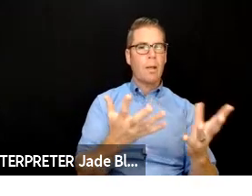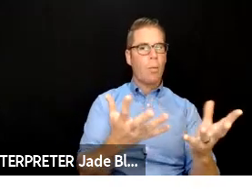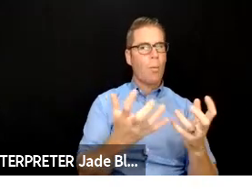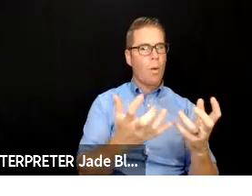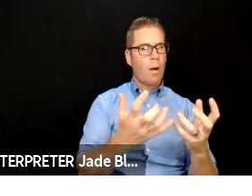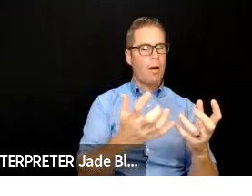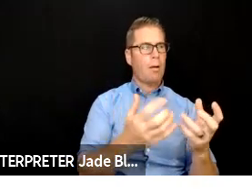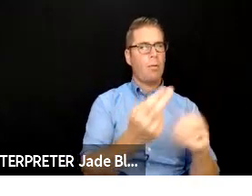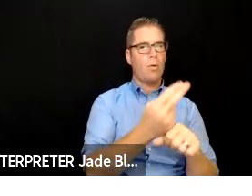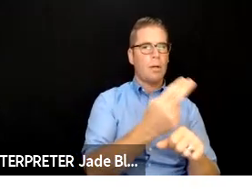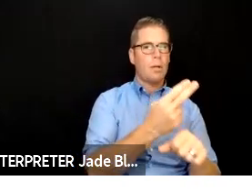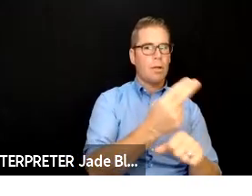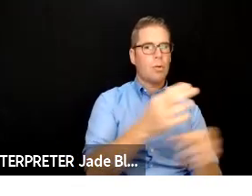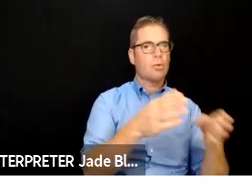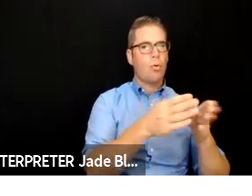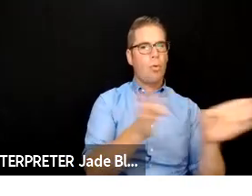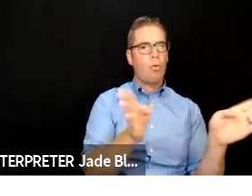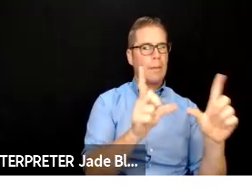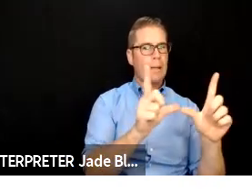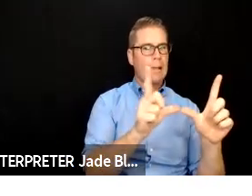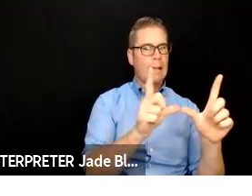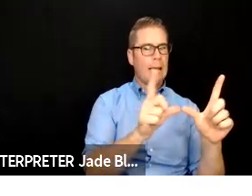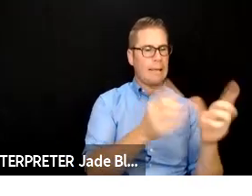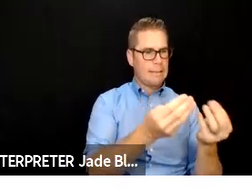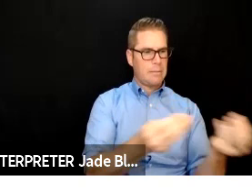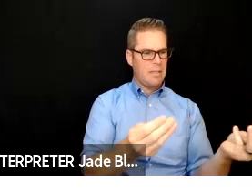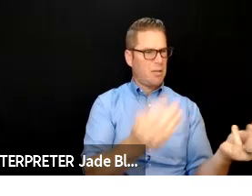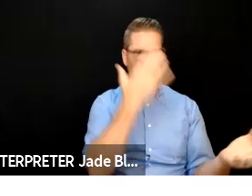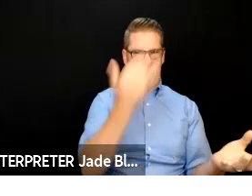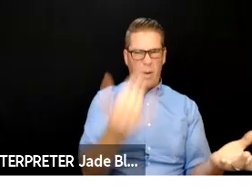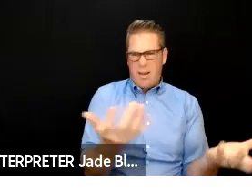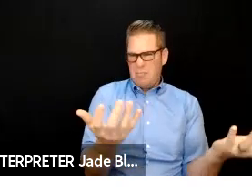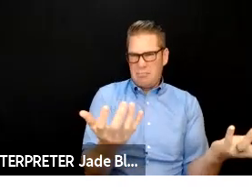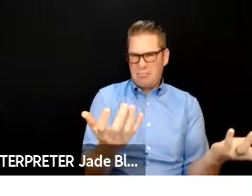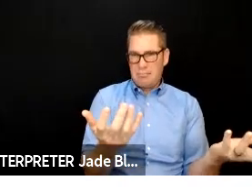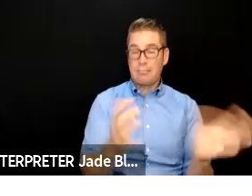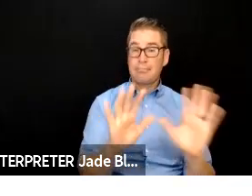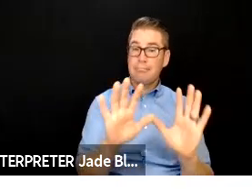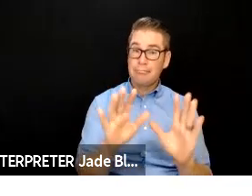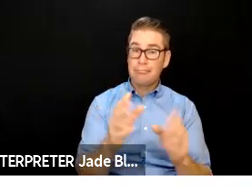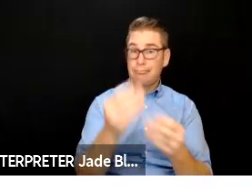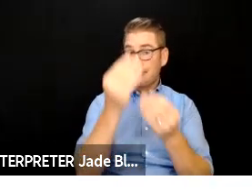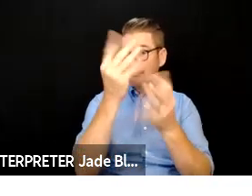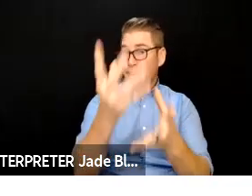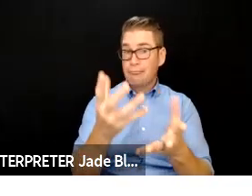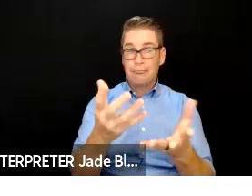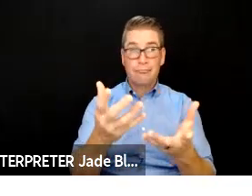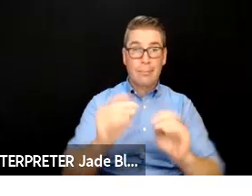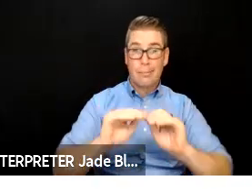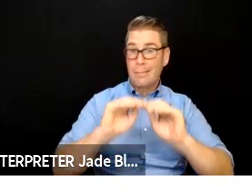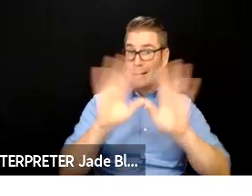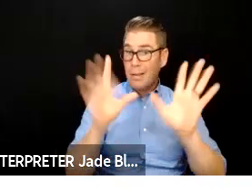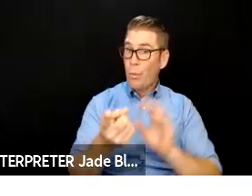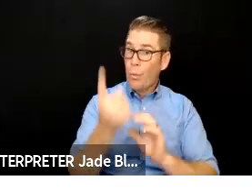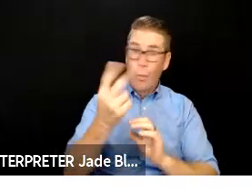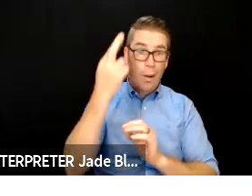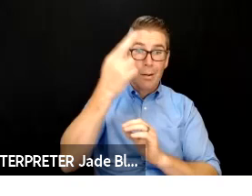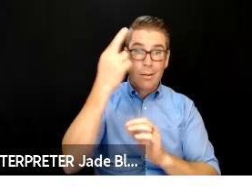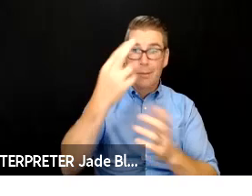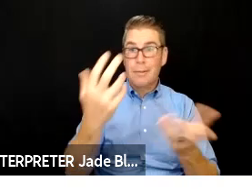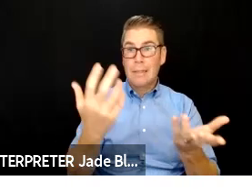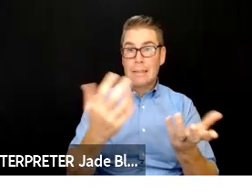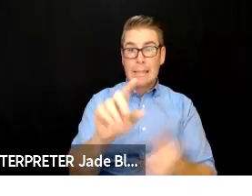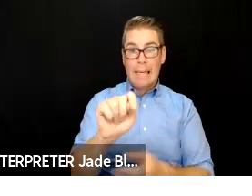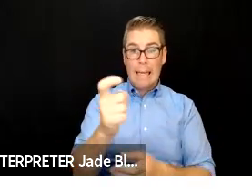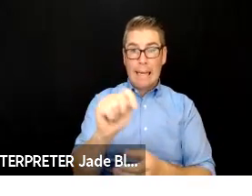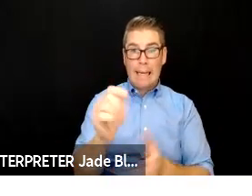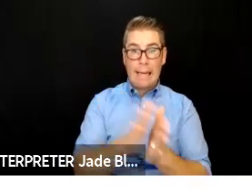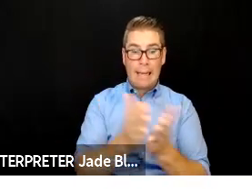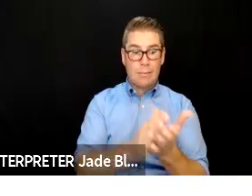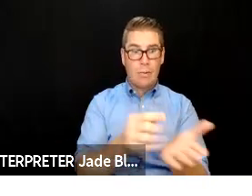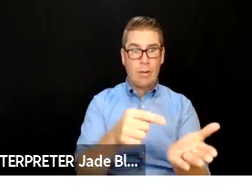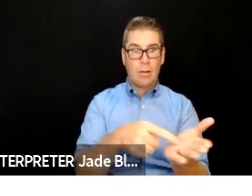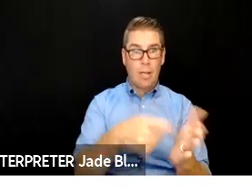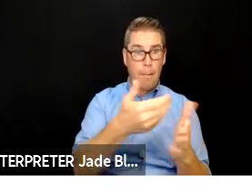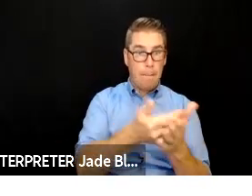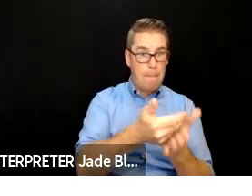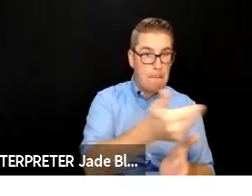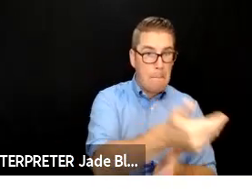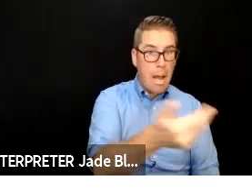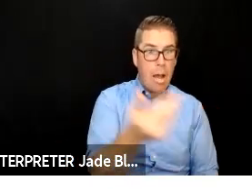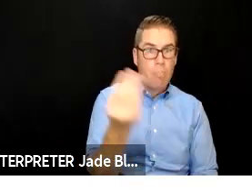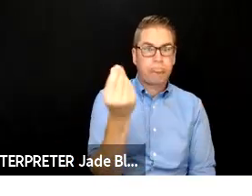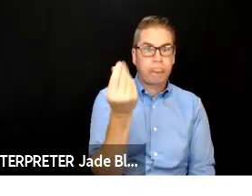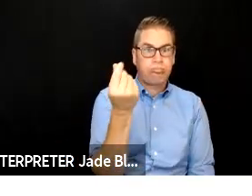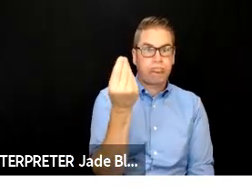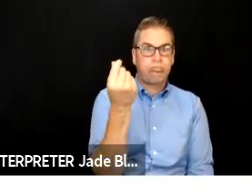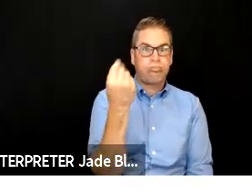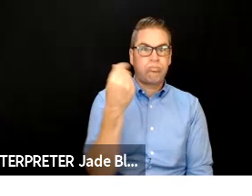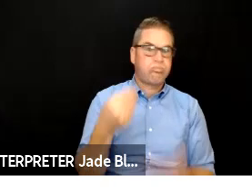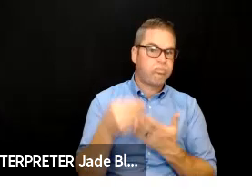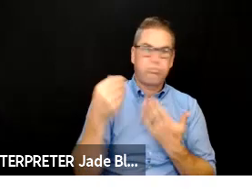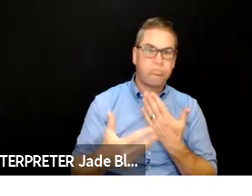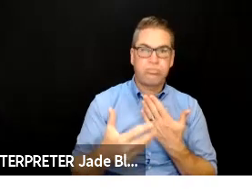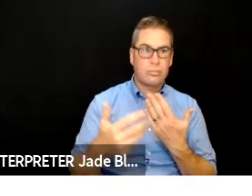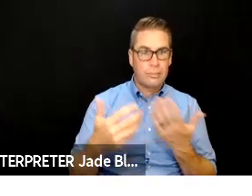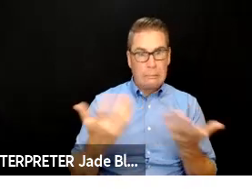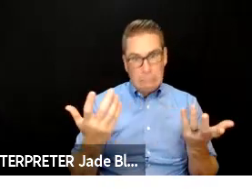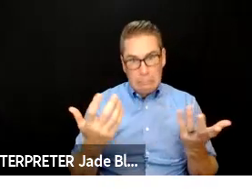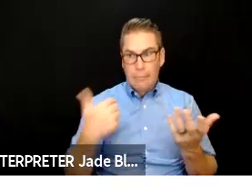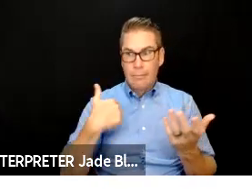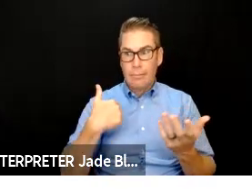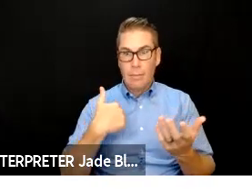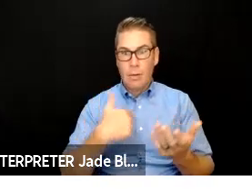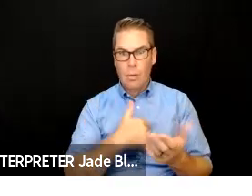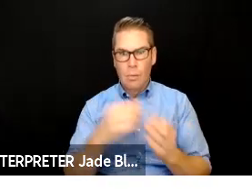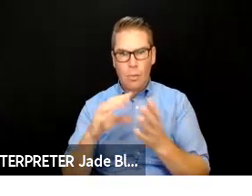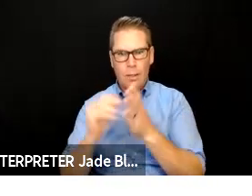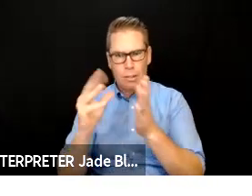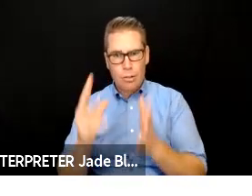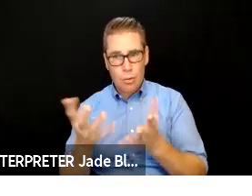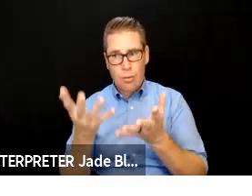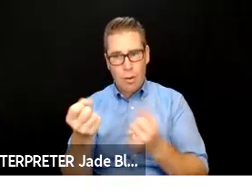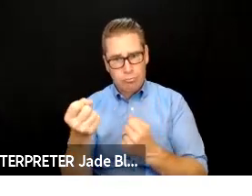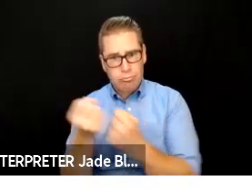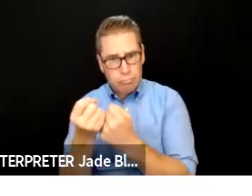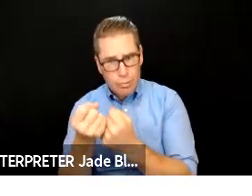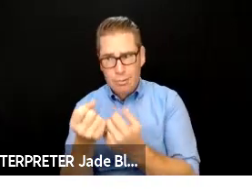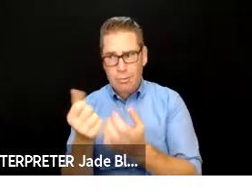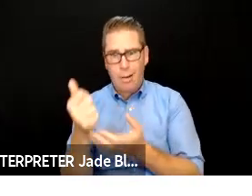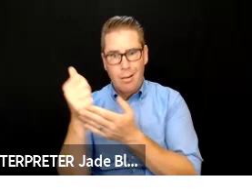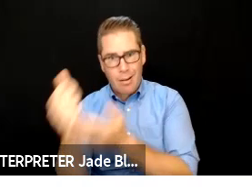Sally Potter: Probably the most obvious reason is because textbooks are very expensive and we want to help our students. We want to provide this service for students. We don't want our students to have to pay